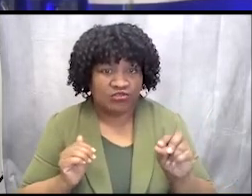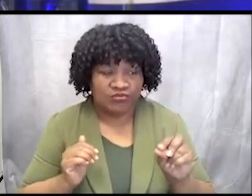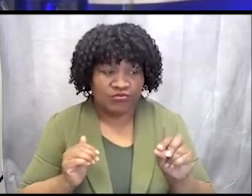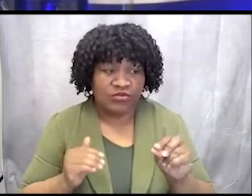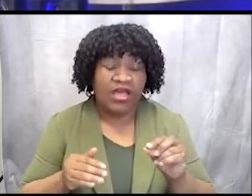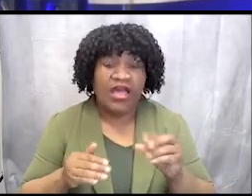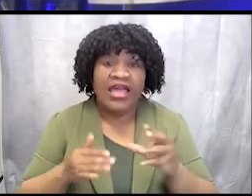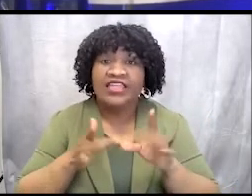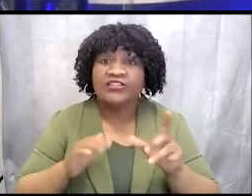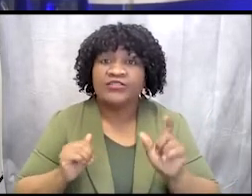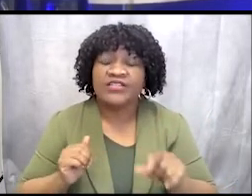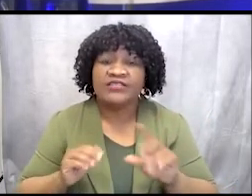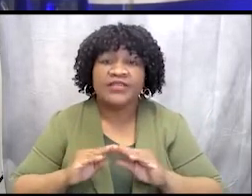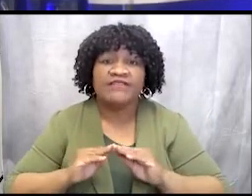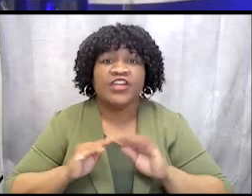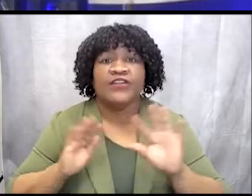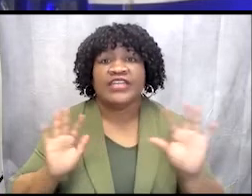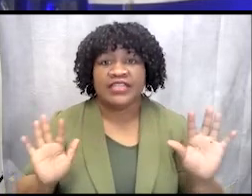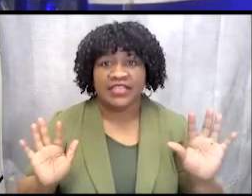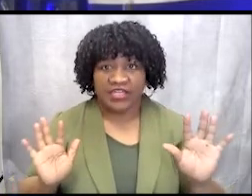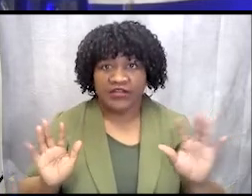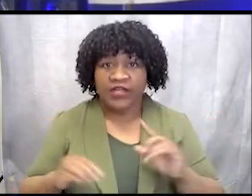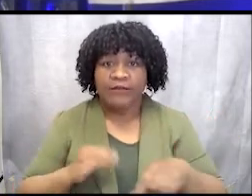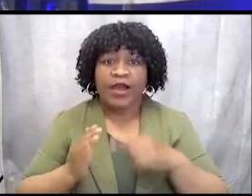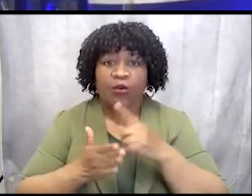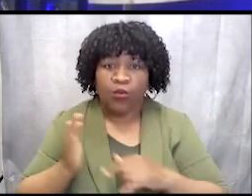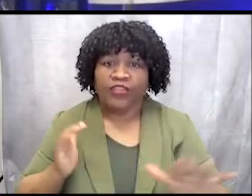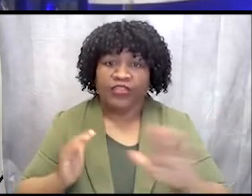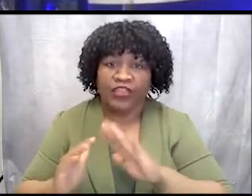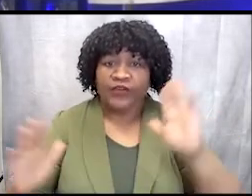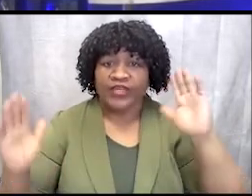is be very clear about what their expectations are.